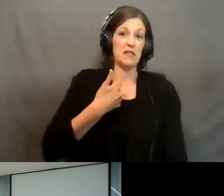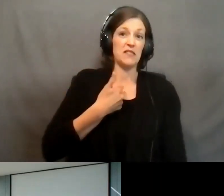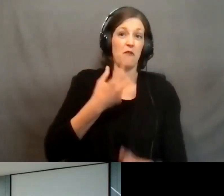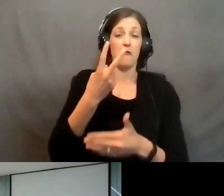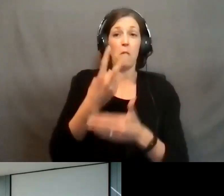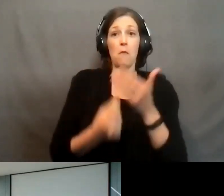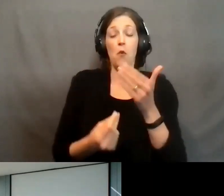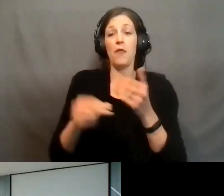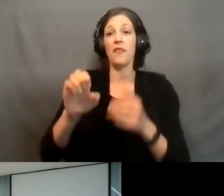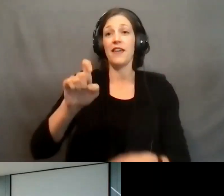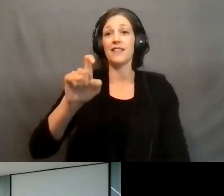director 12:07:15 in AERA.